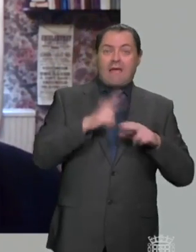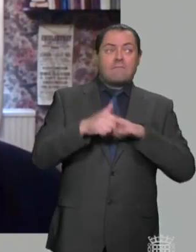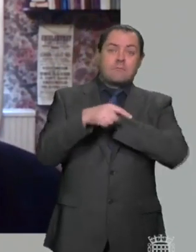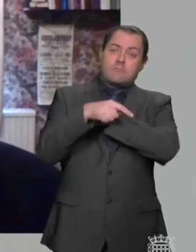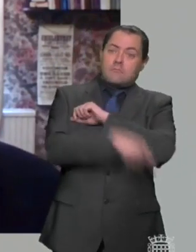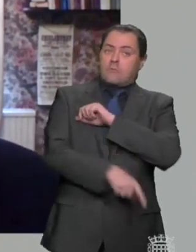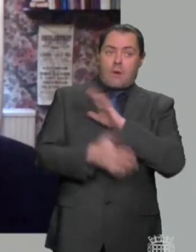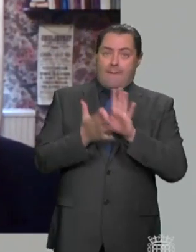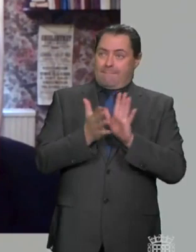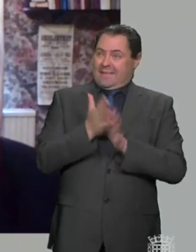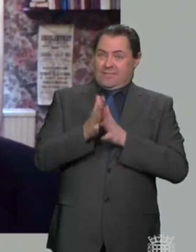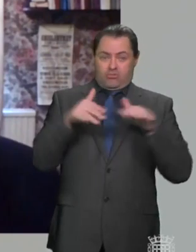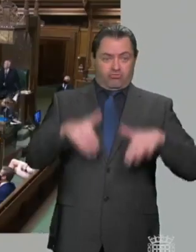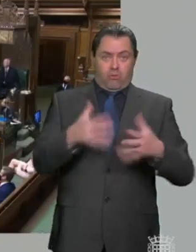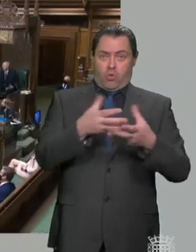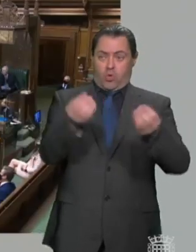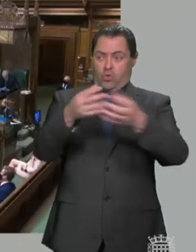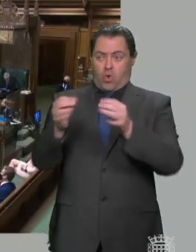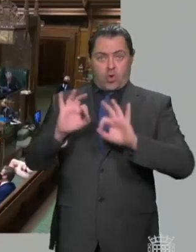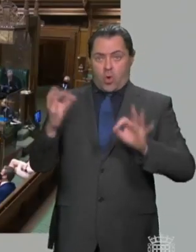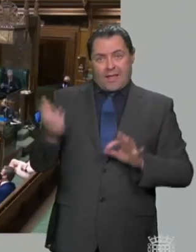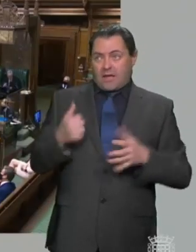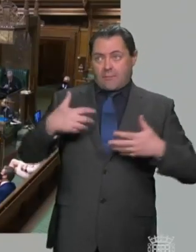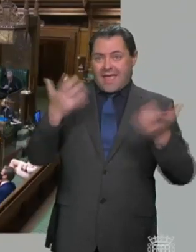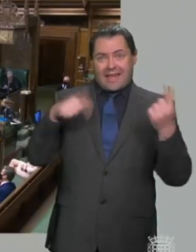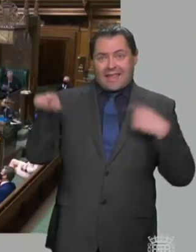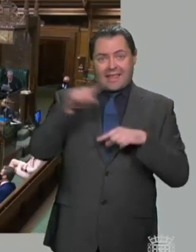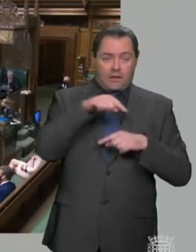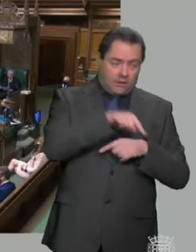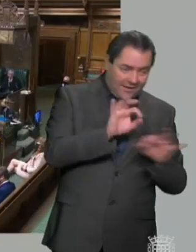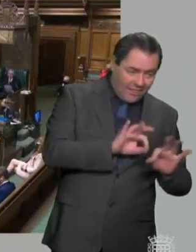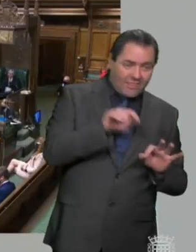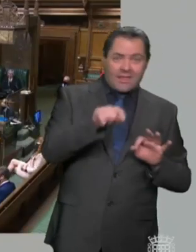that is no income for anybody? >> The Prime Minister